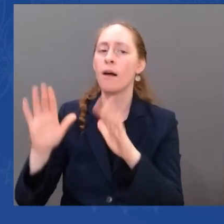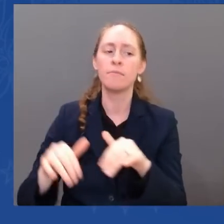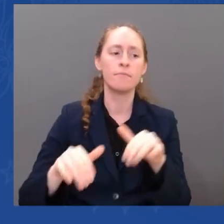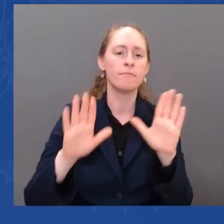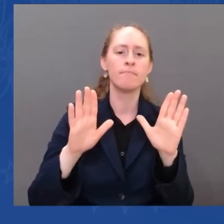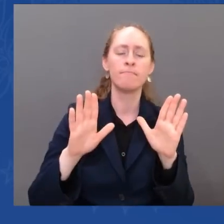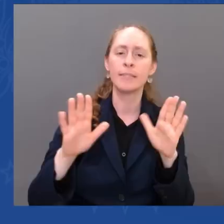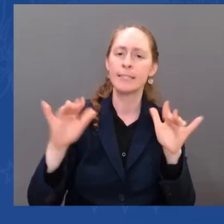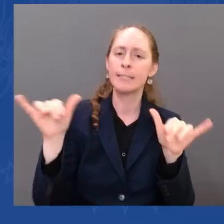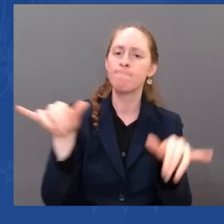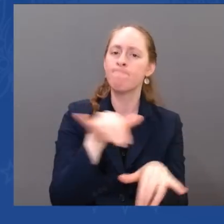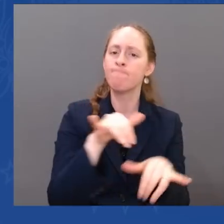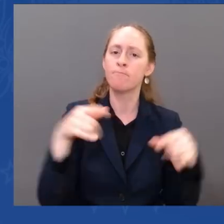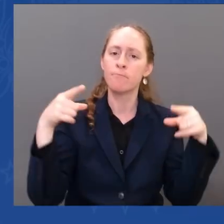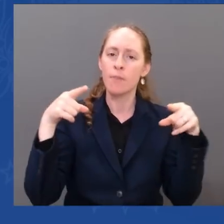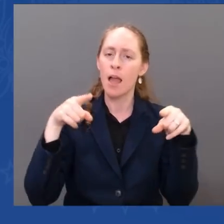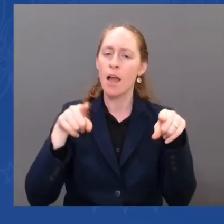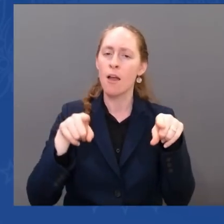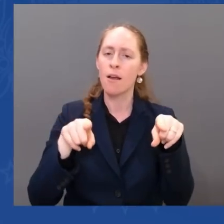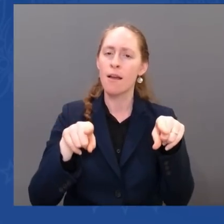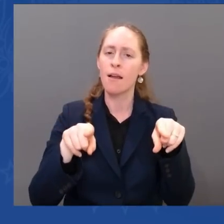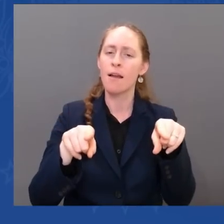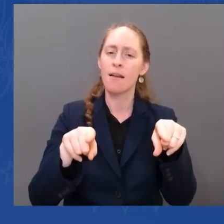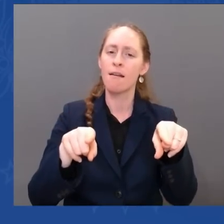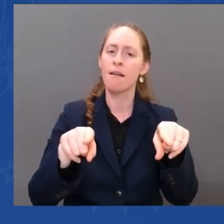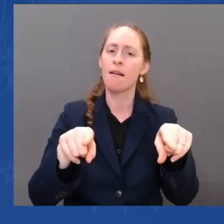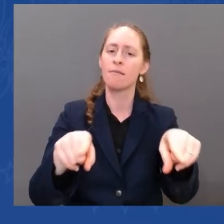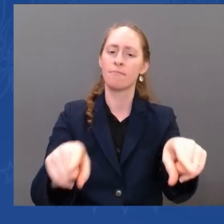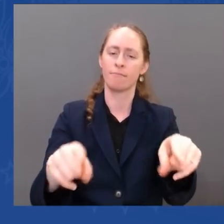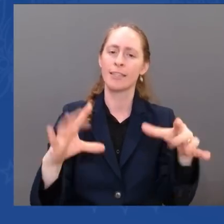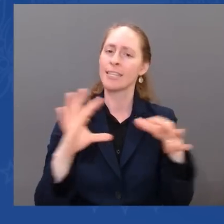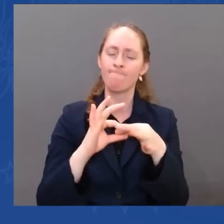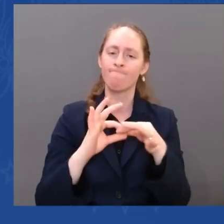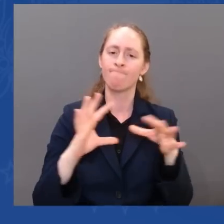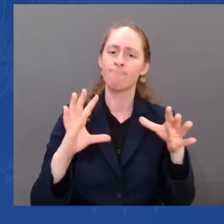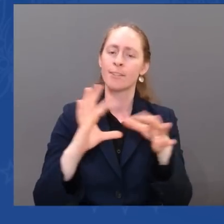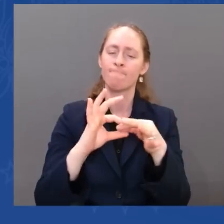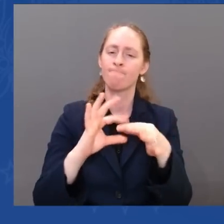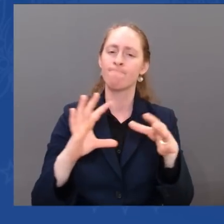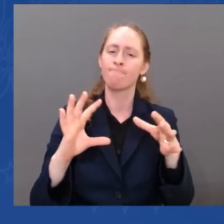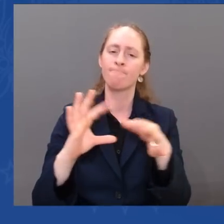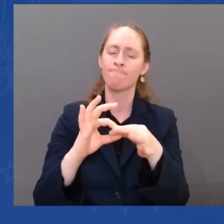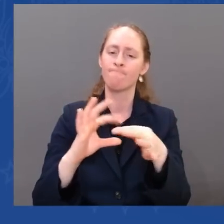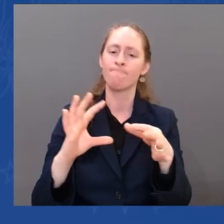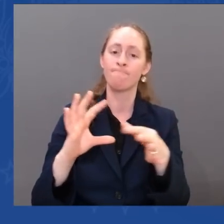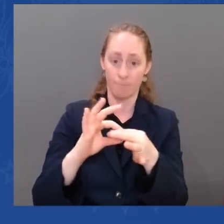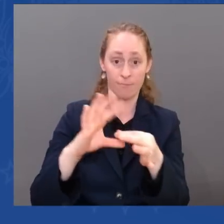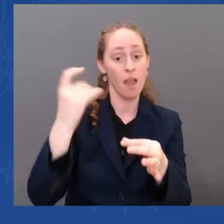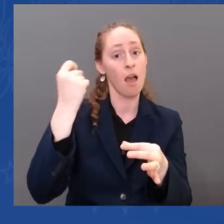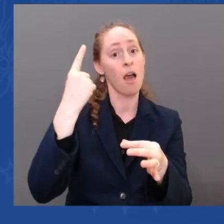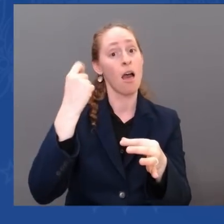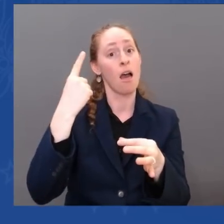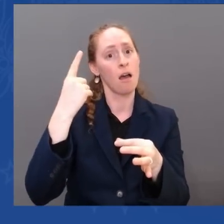a solemn responsibility to protect and defend the values that our forefathers risked